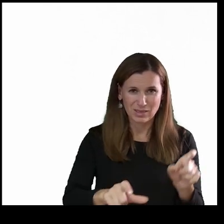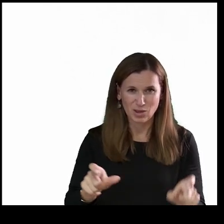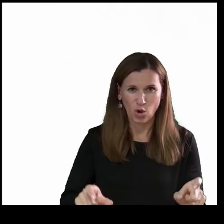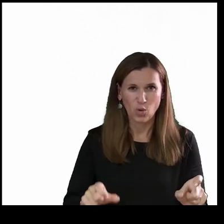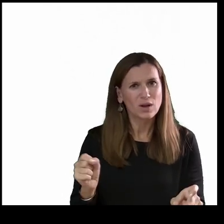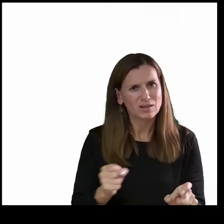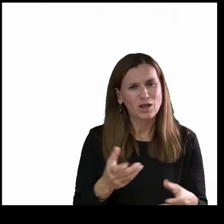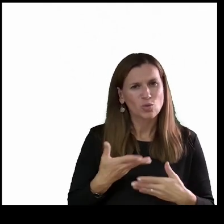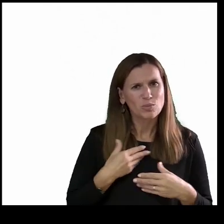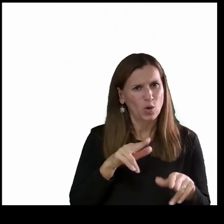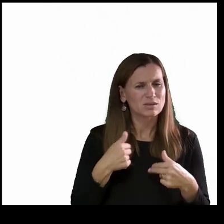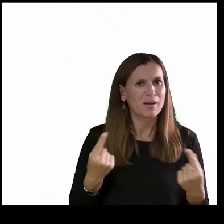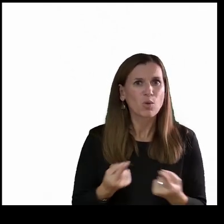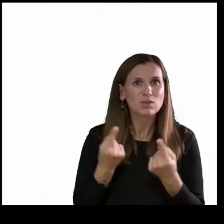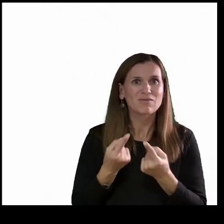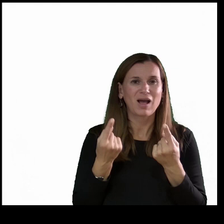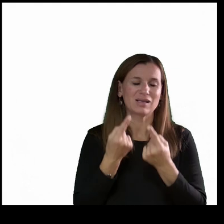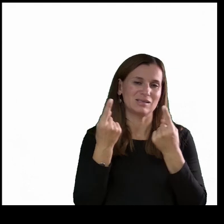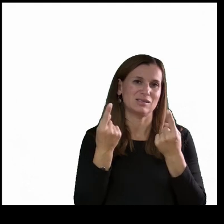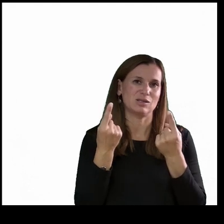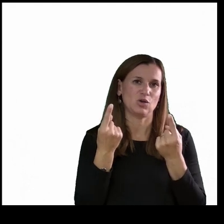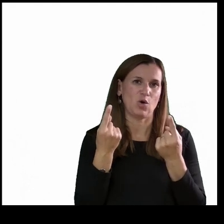and self confidence